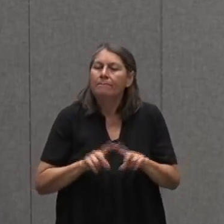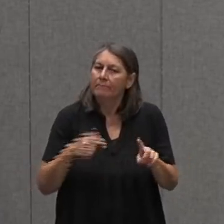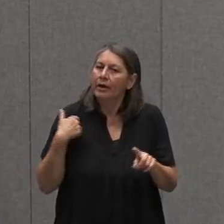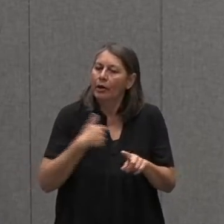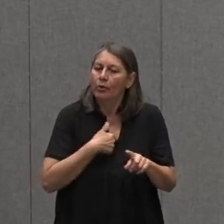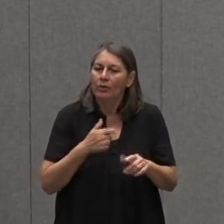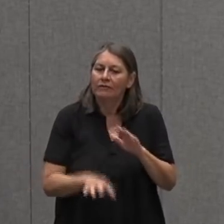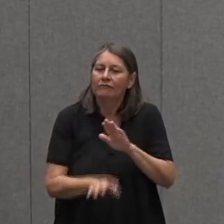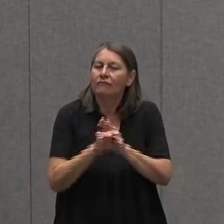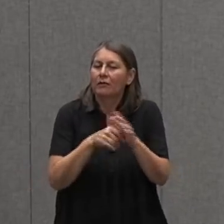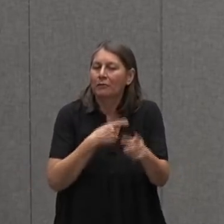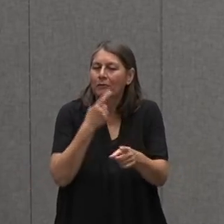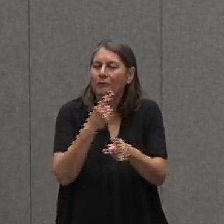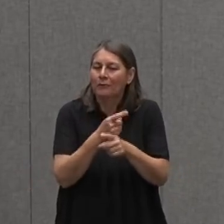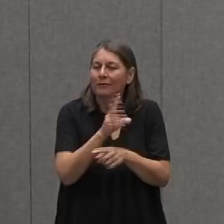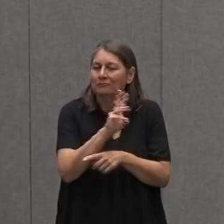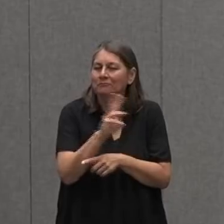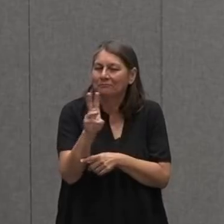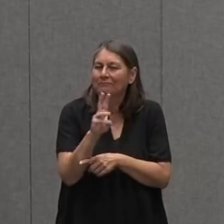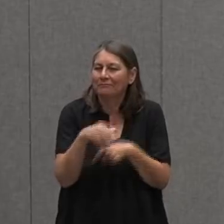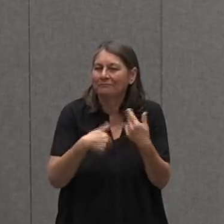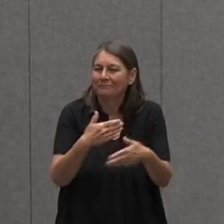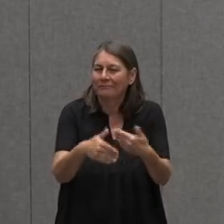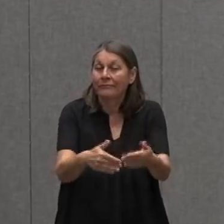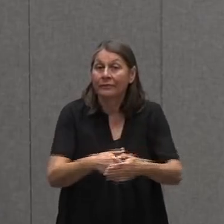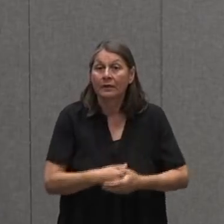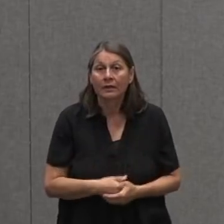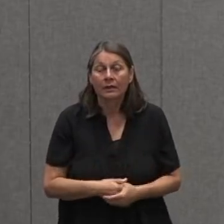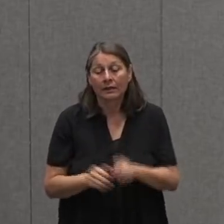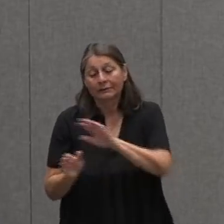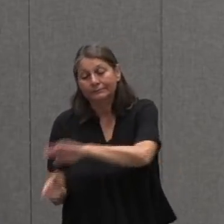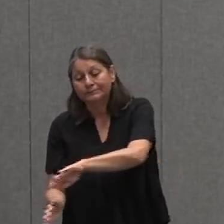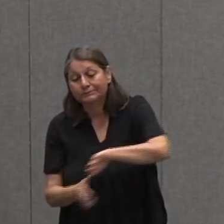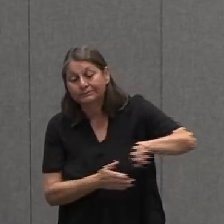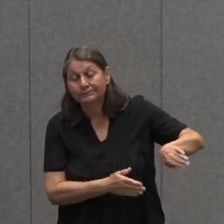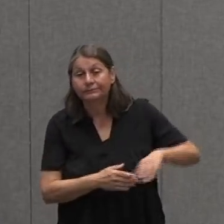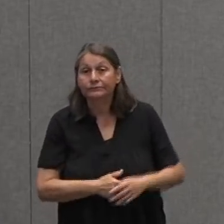So there are several different types of web sites.